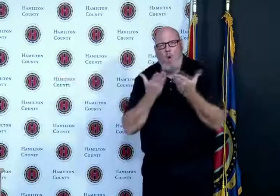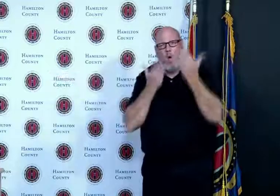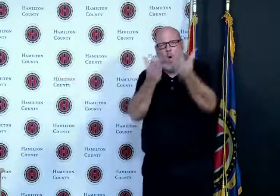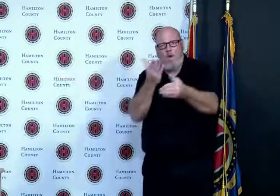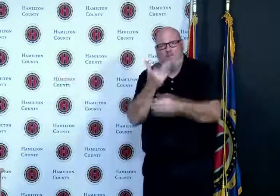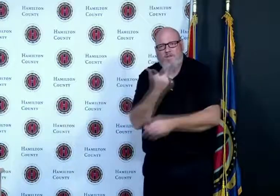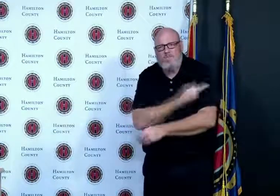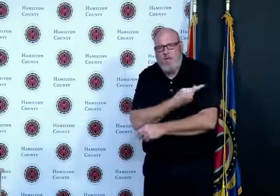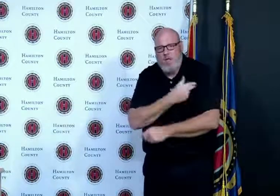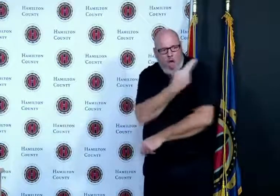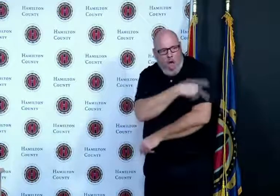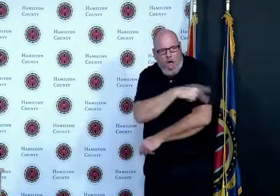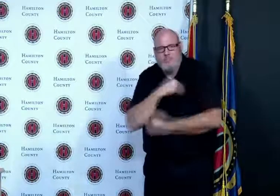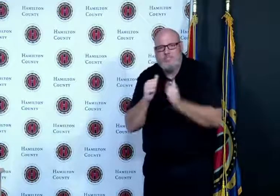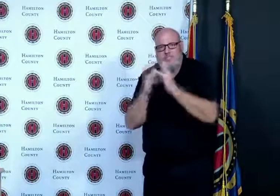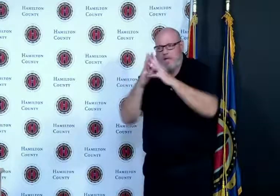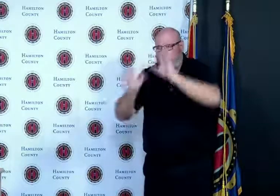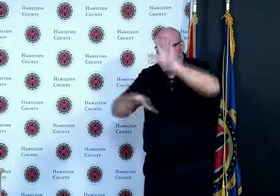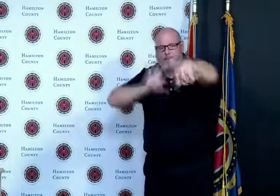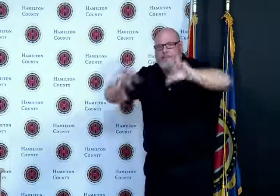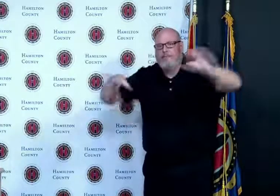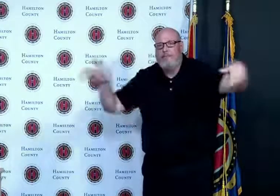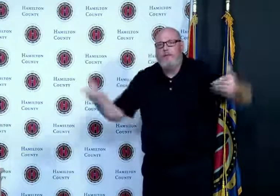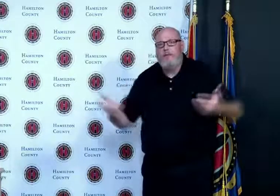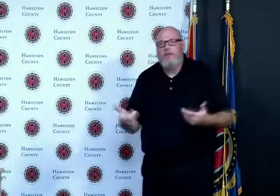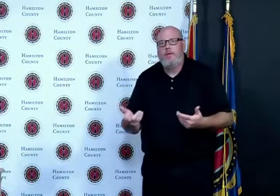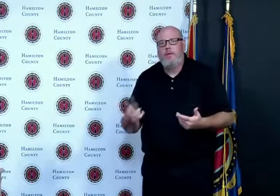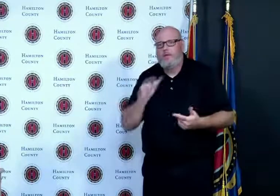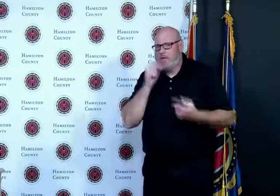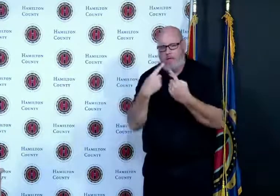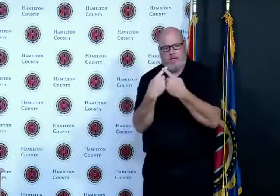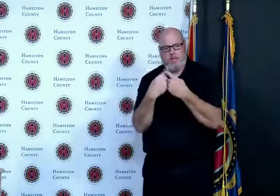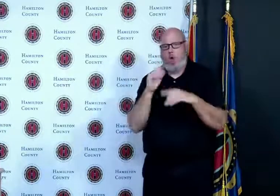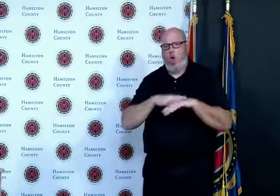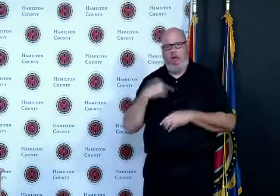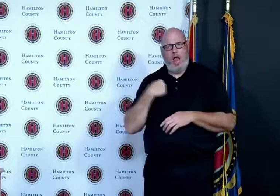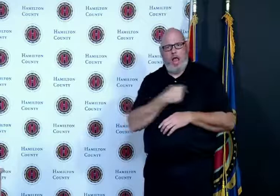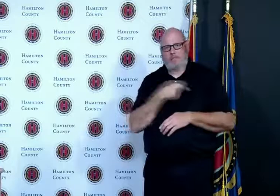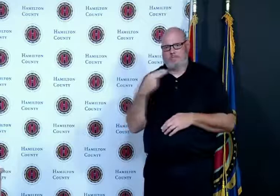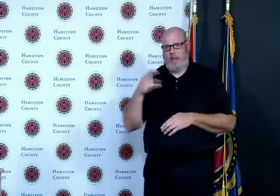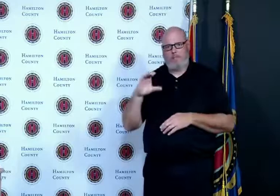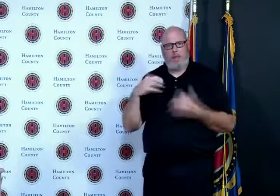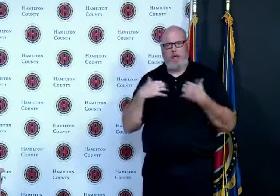amongst ourselves Public Health but also amongst all the providers to try to get the